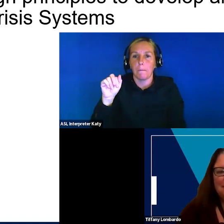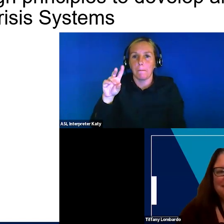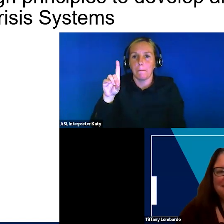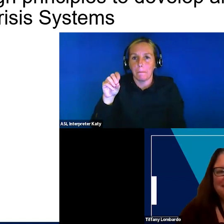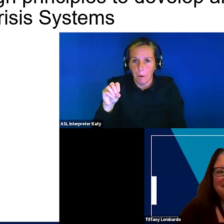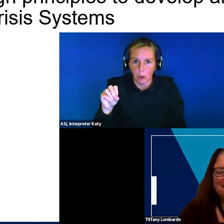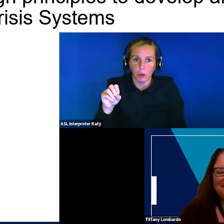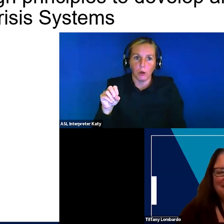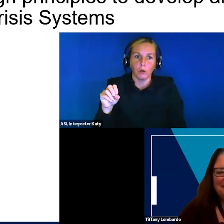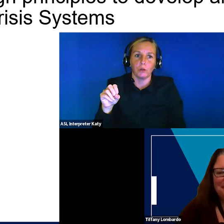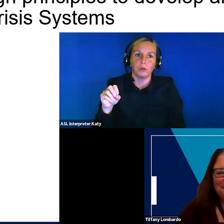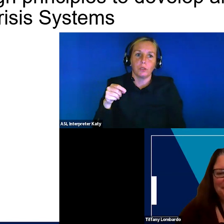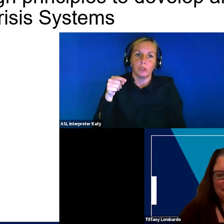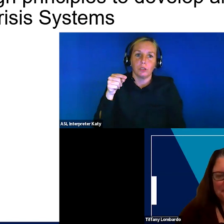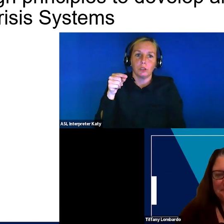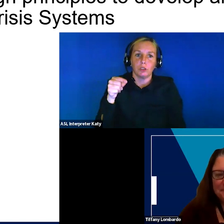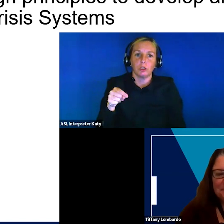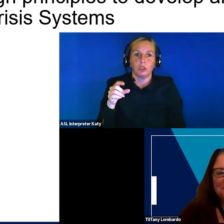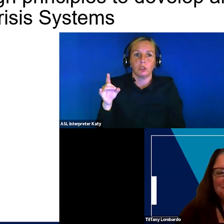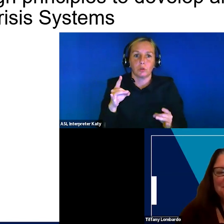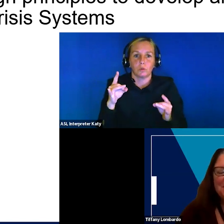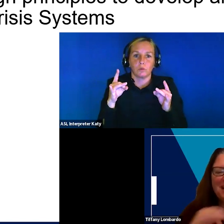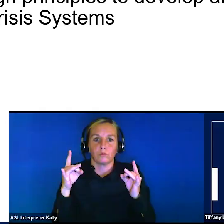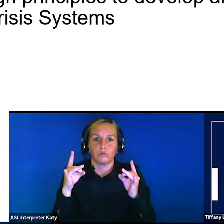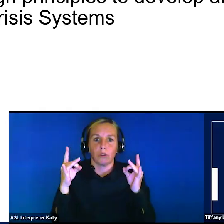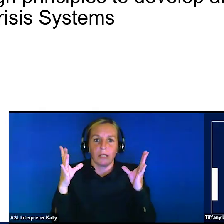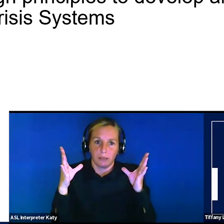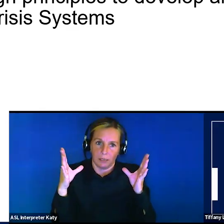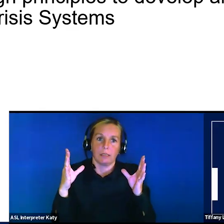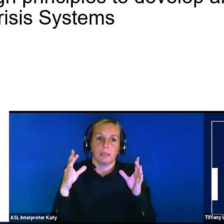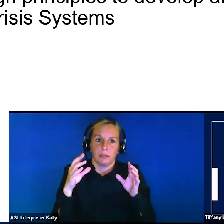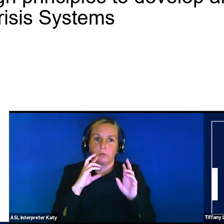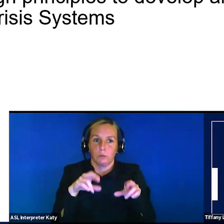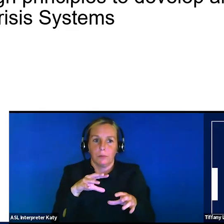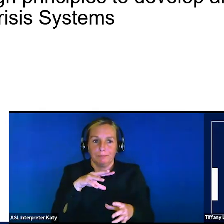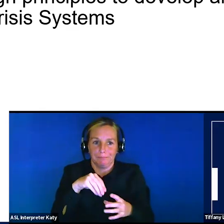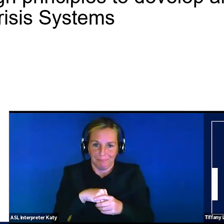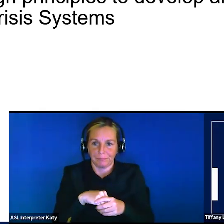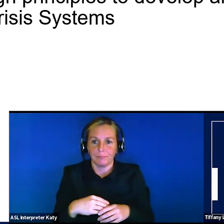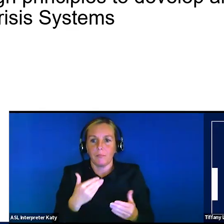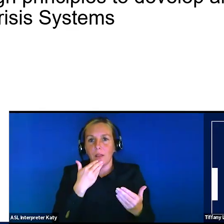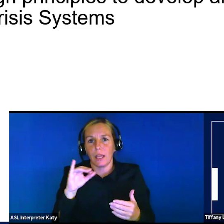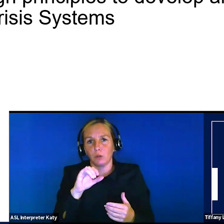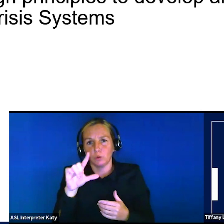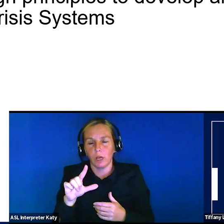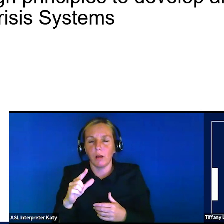Response TTAC. Tiffany. Thank you, Jill, and thank you all for joining us this afternoon.